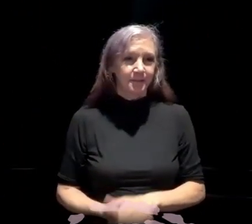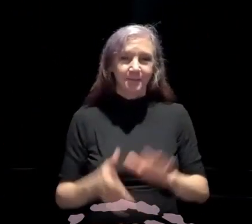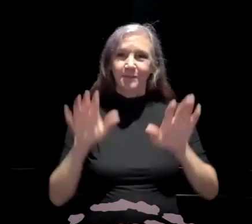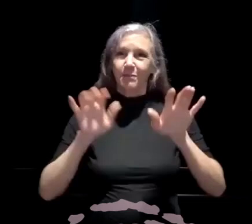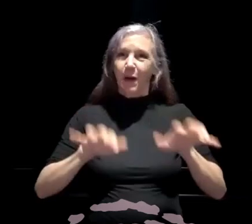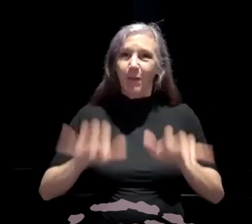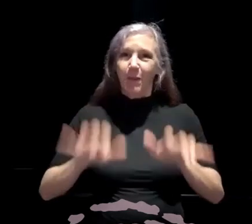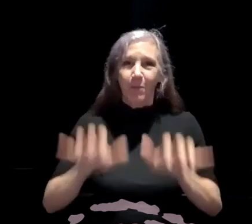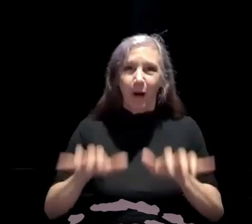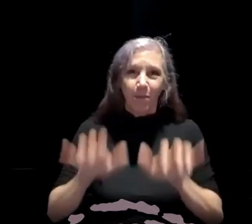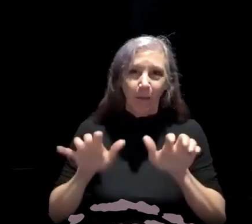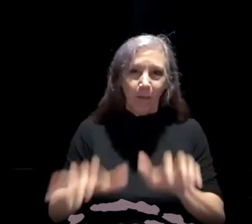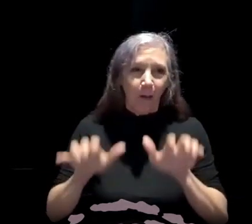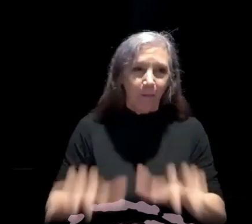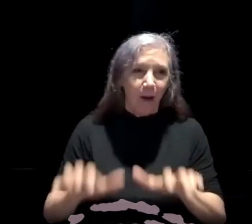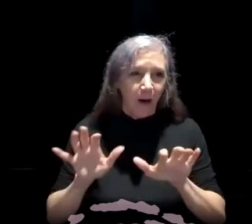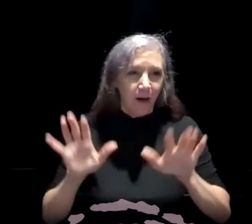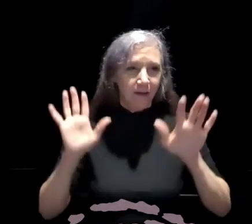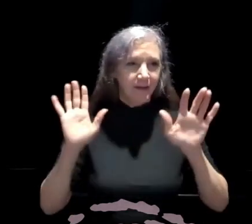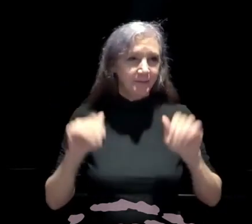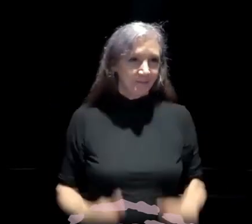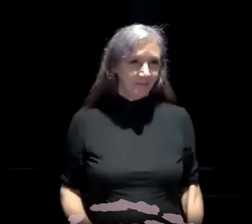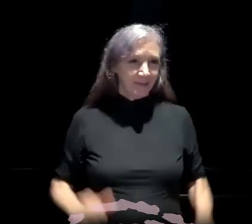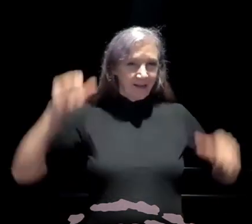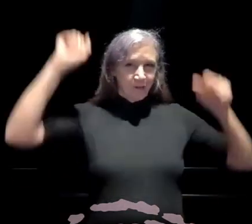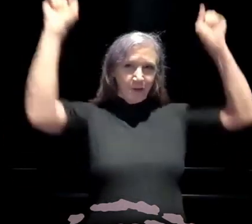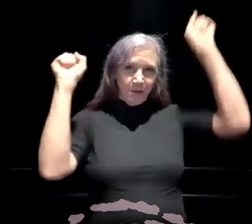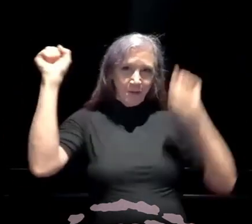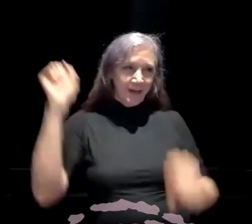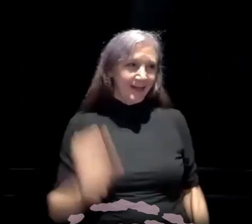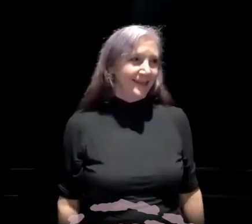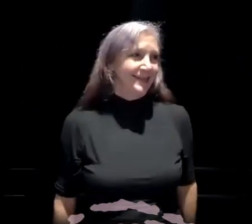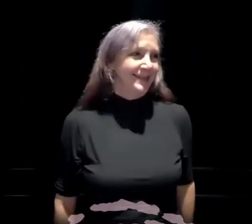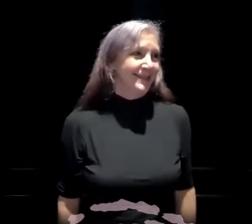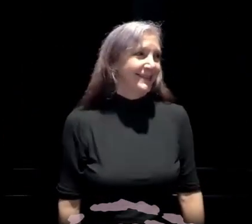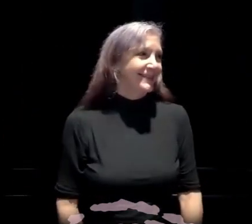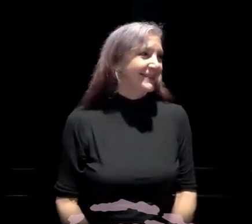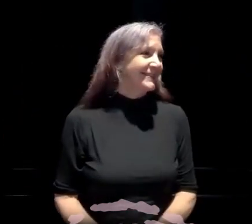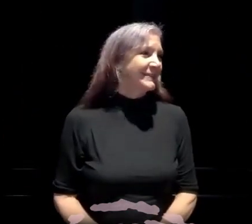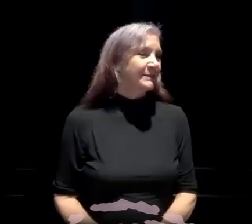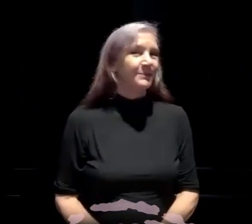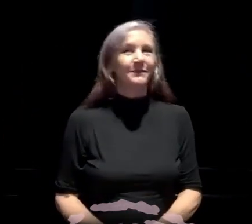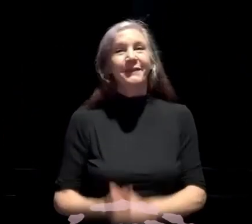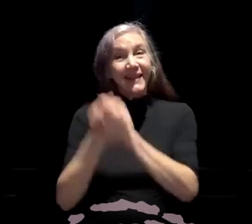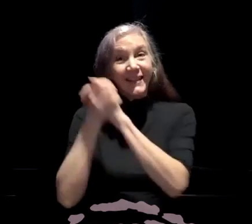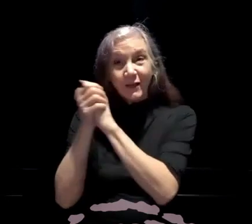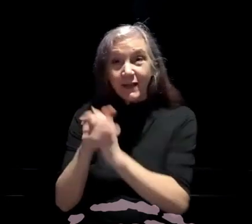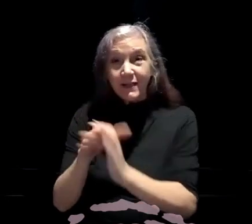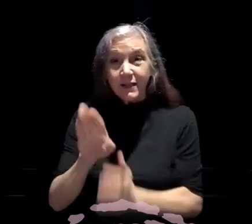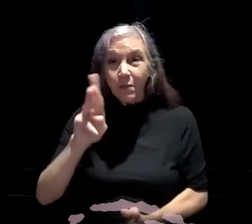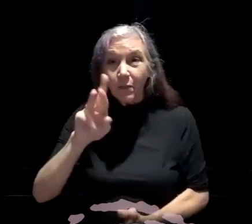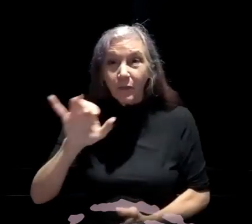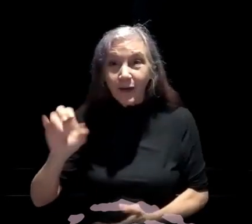Nice! Nice! Whoa! Congratulations, Bryn.